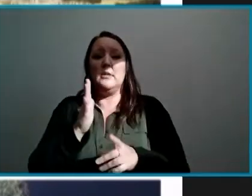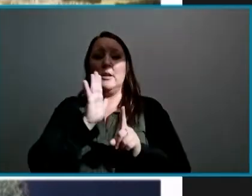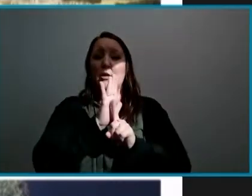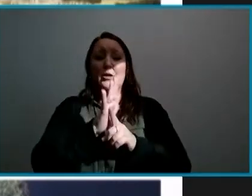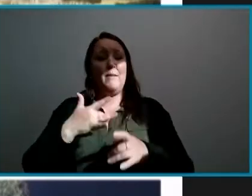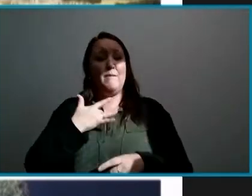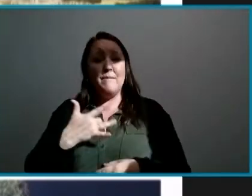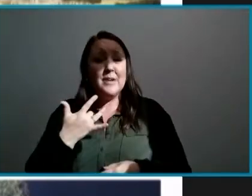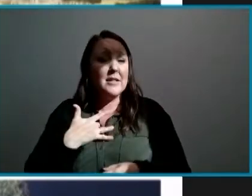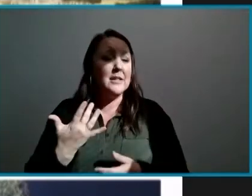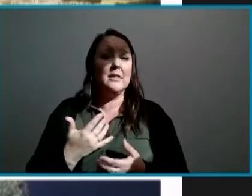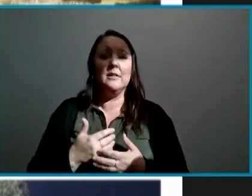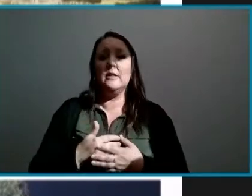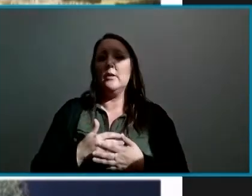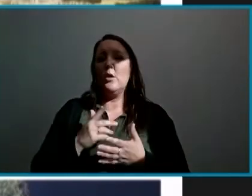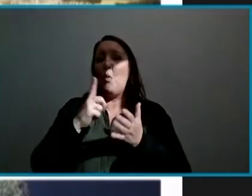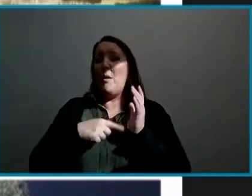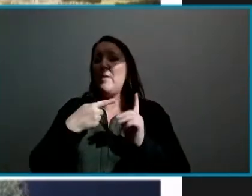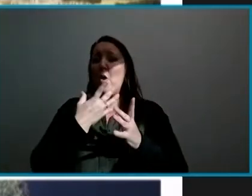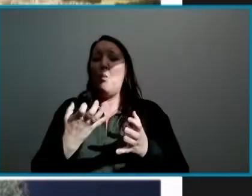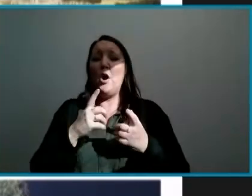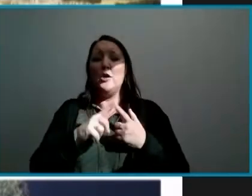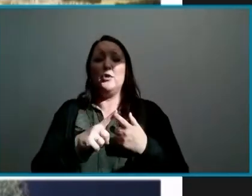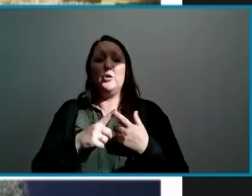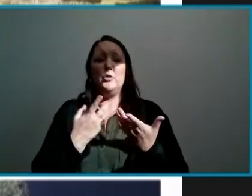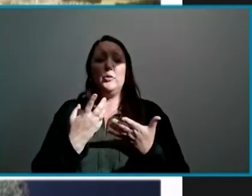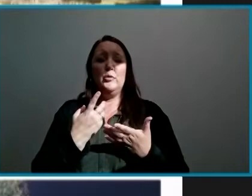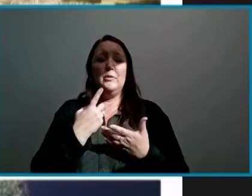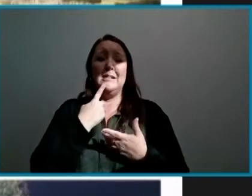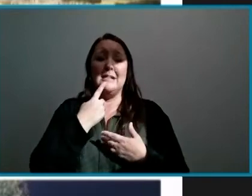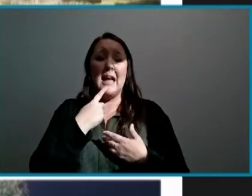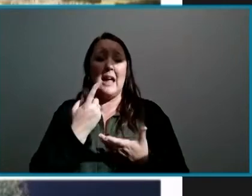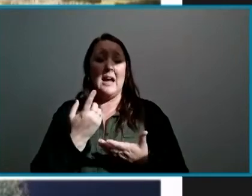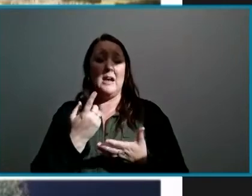or what they want to get across. And, uh, not everybody will do it the same way.